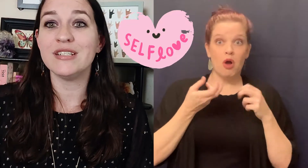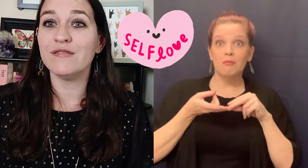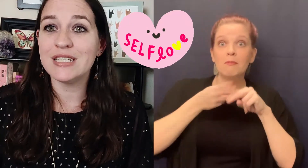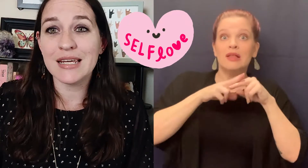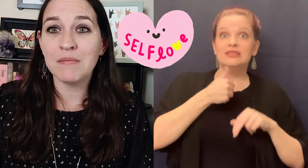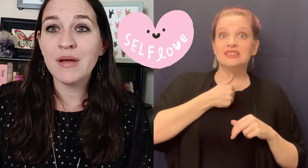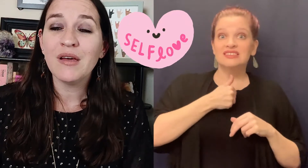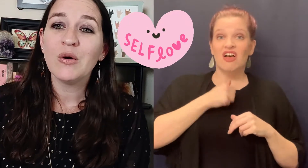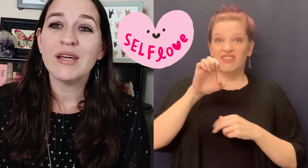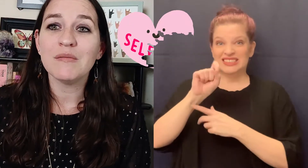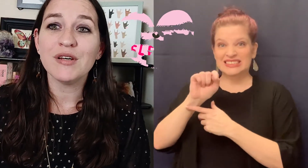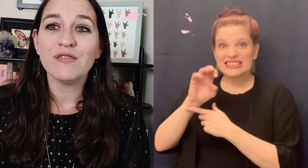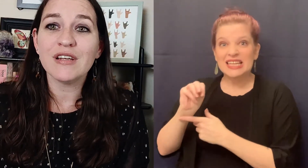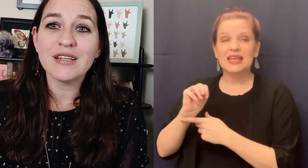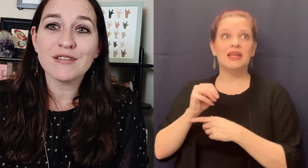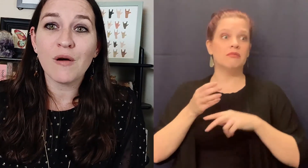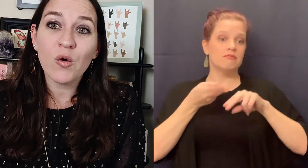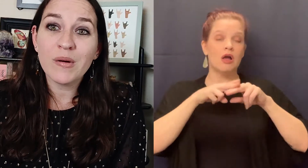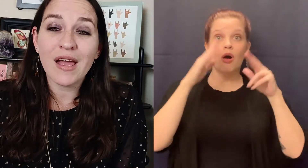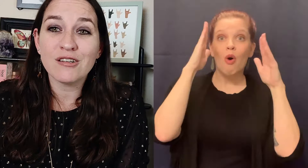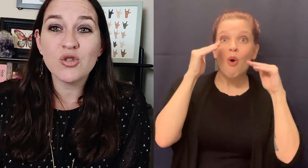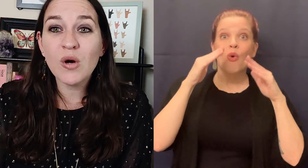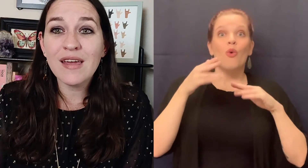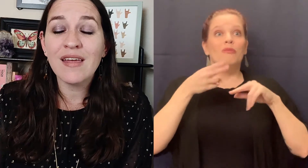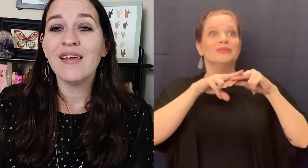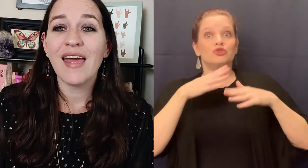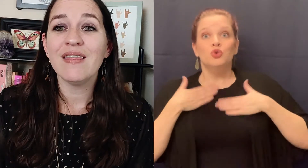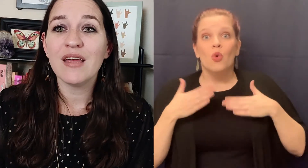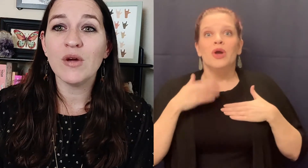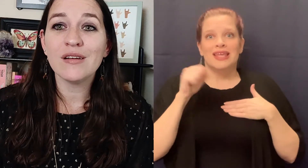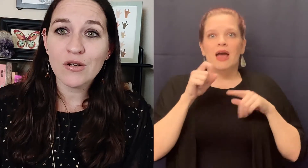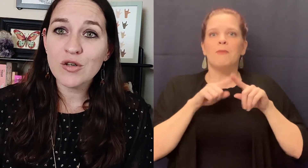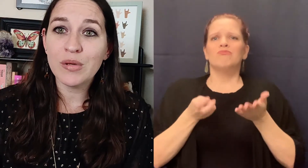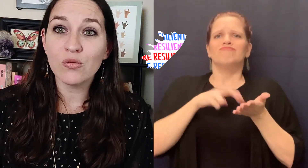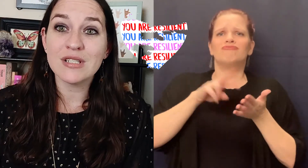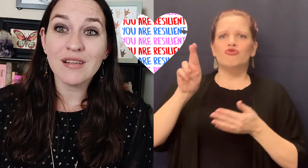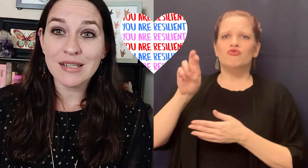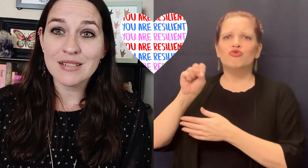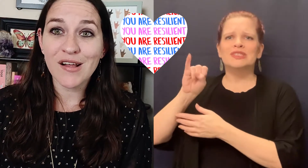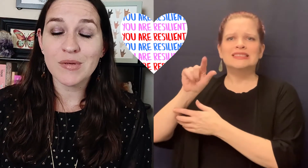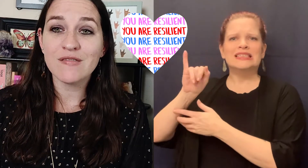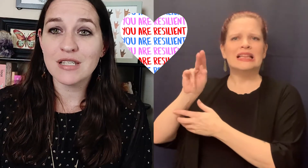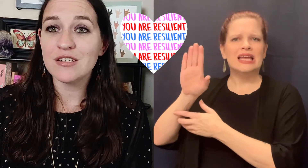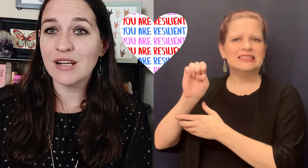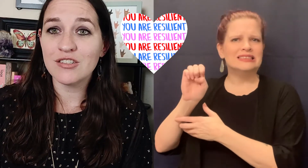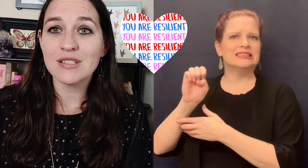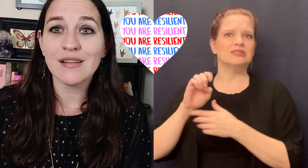self-esteem, we can build feelings of hope and joy, and then we can also build resilience to help us face the challenges that